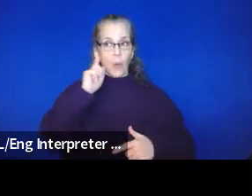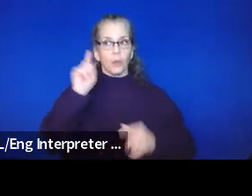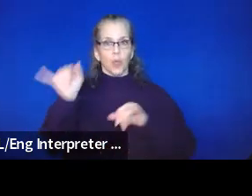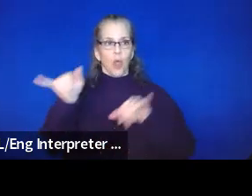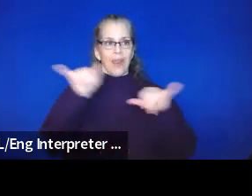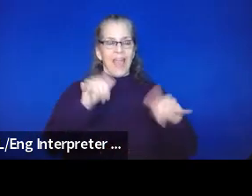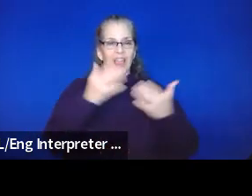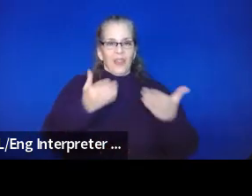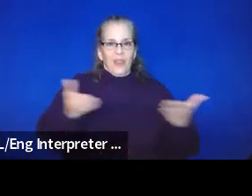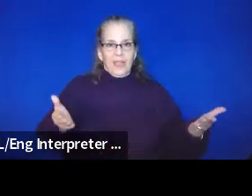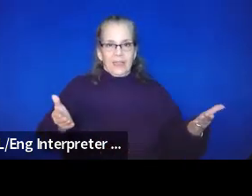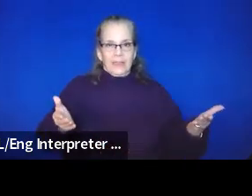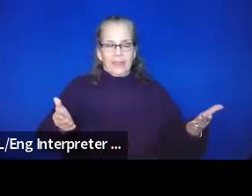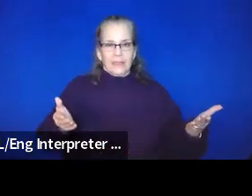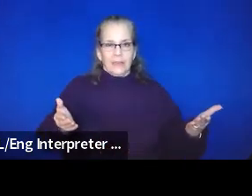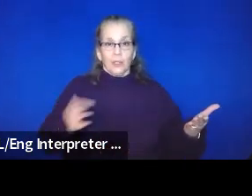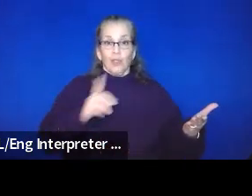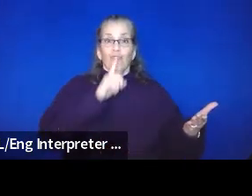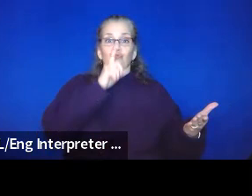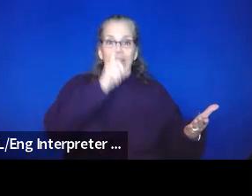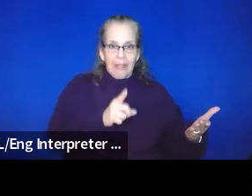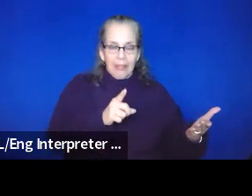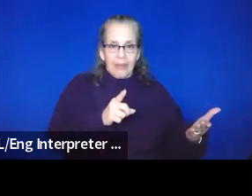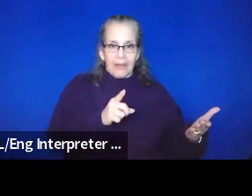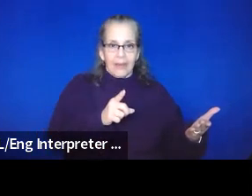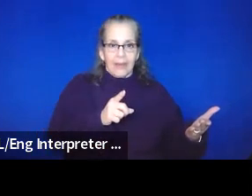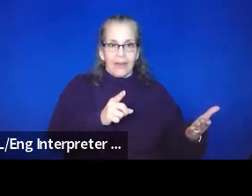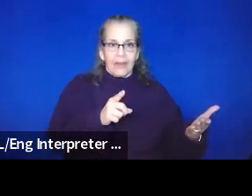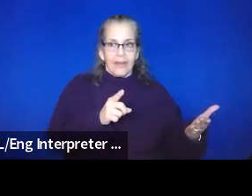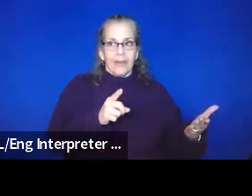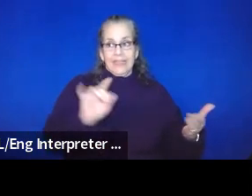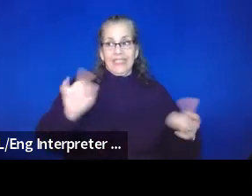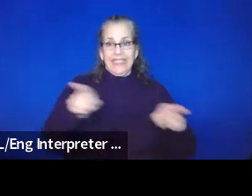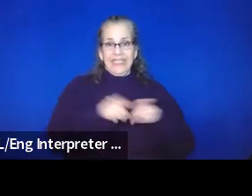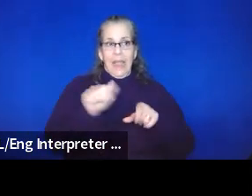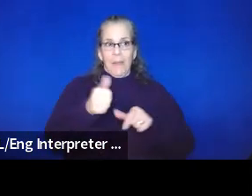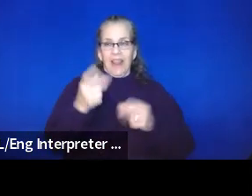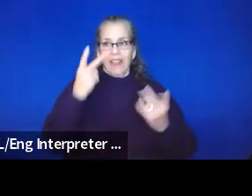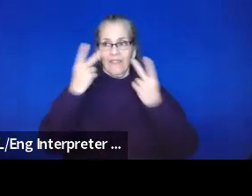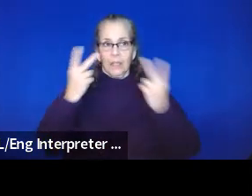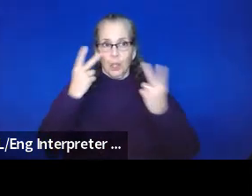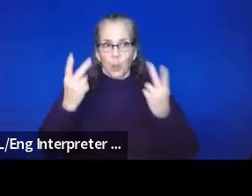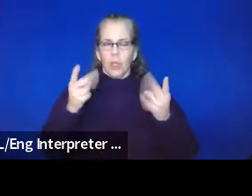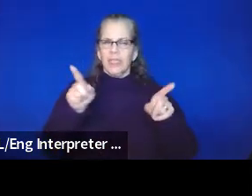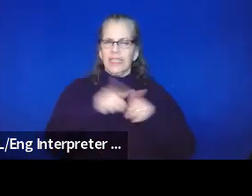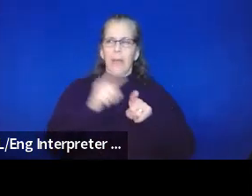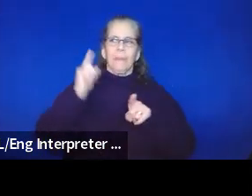that are real and anything visual that you see. And because of this fine hearing across